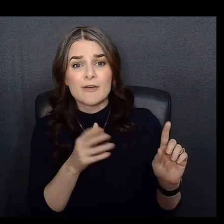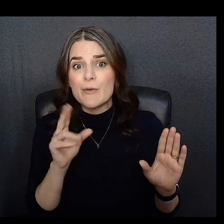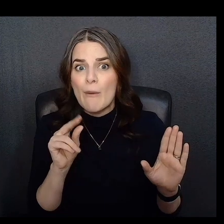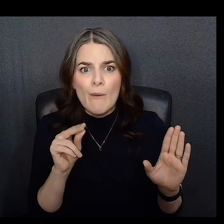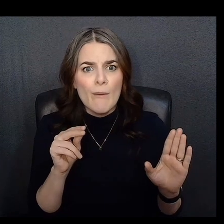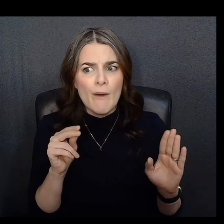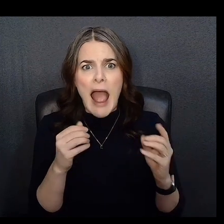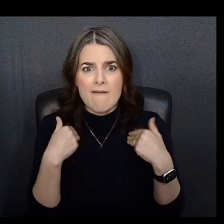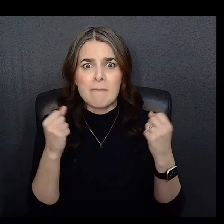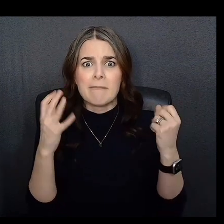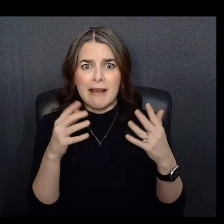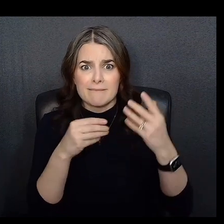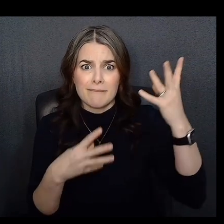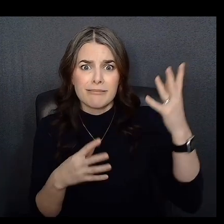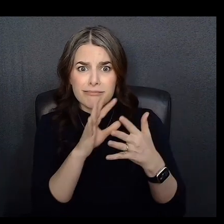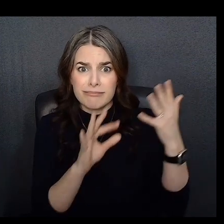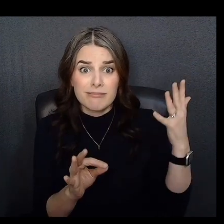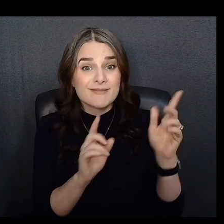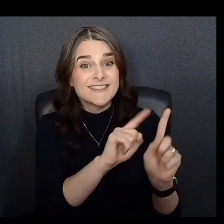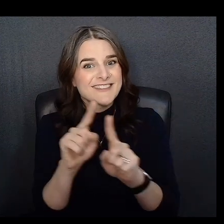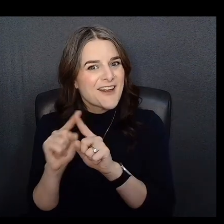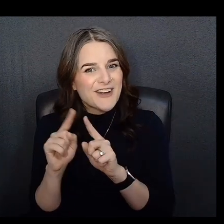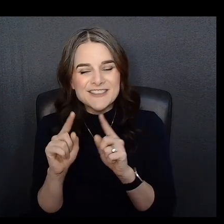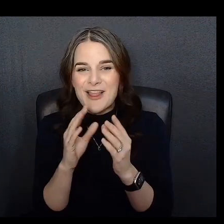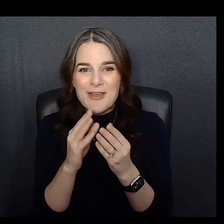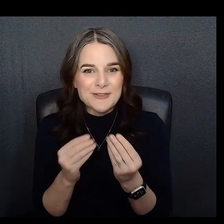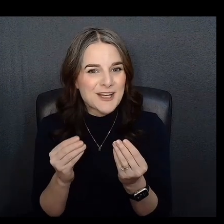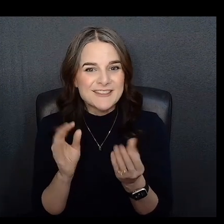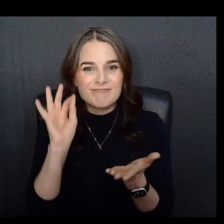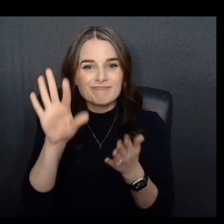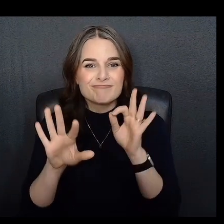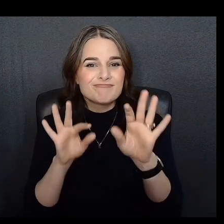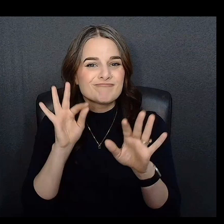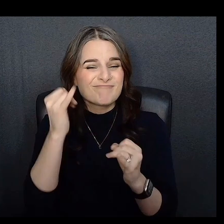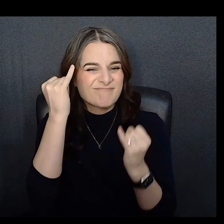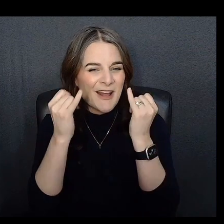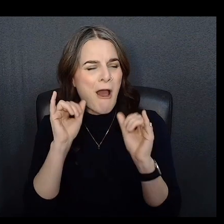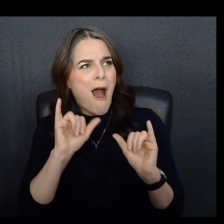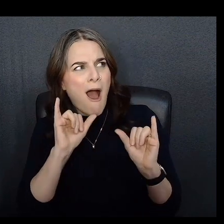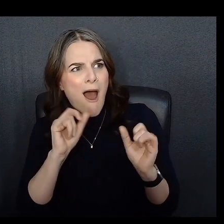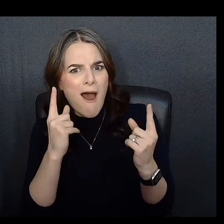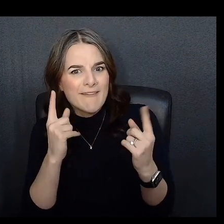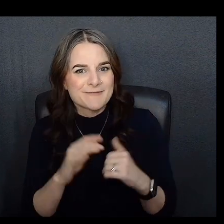but just to give you an idea of some different solutions that folks might use. And then AAC--